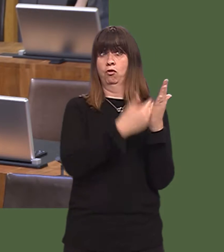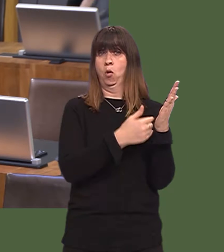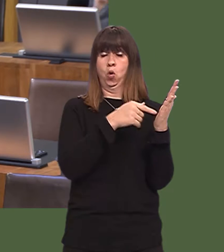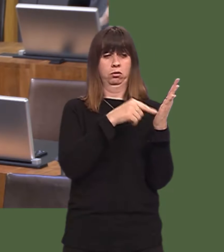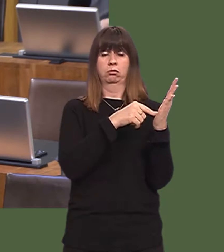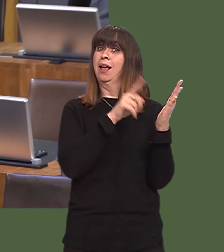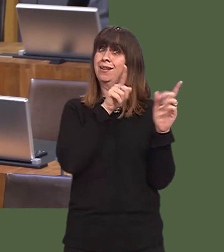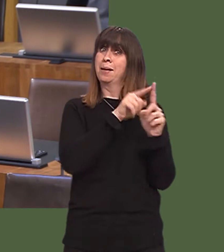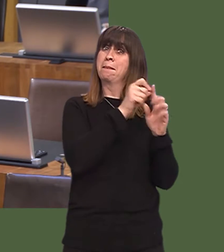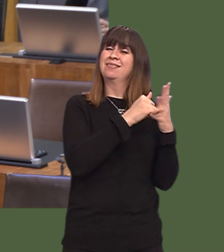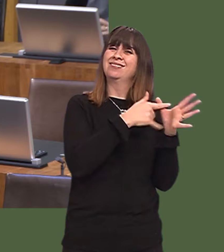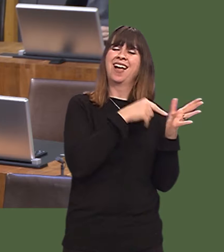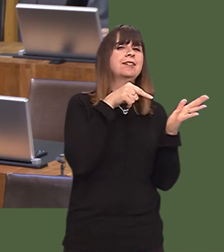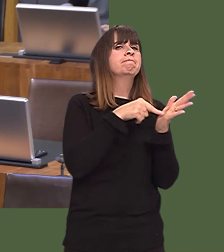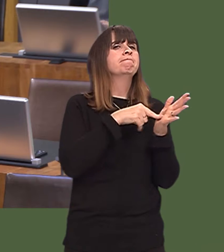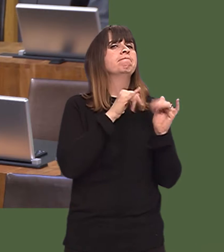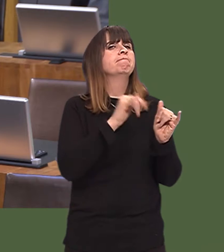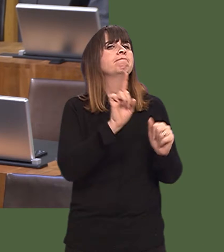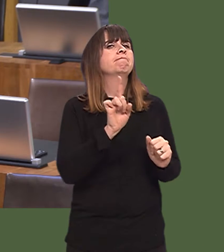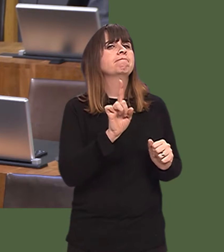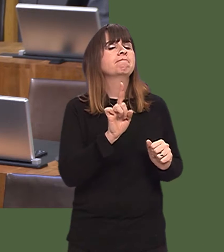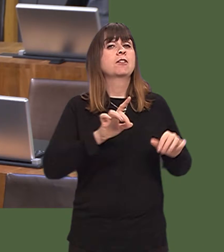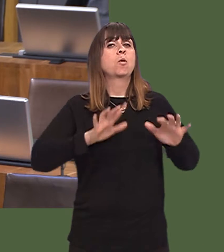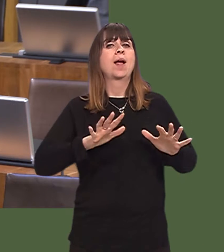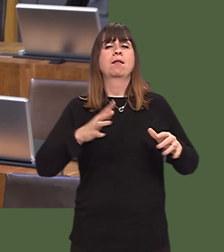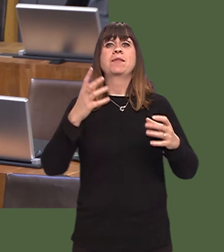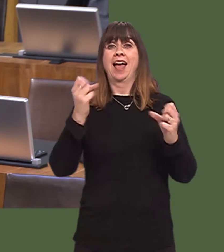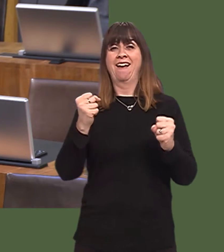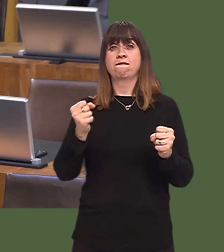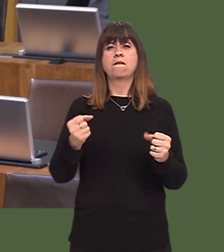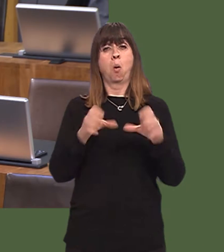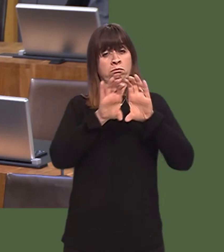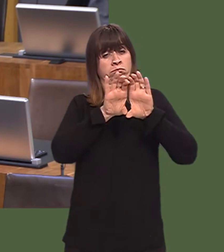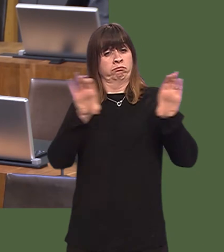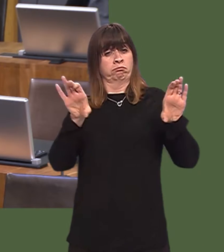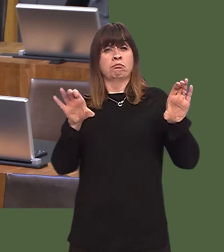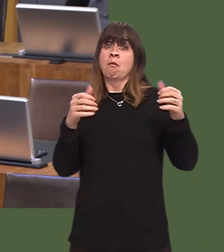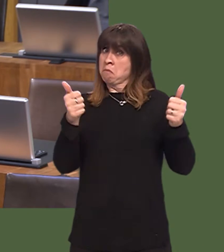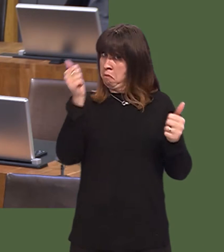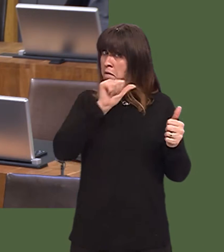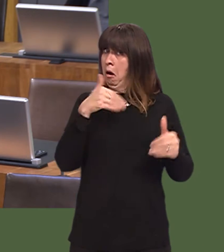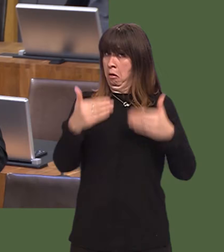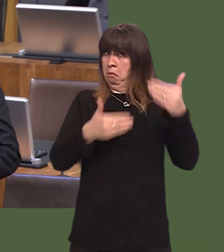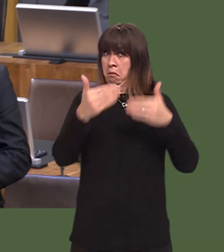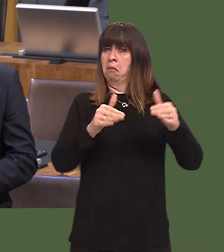in PISA, actuallyóthat not enough is done to stretch those at the top end of the academic league. Thatís exactly what PISA showed.